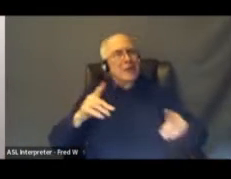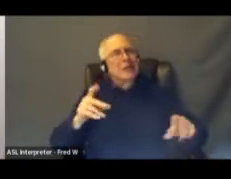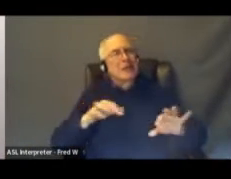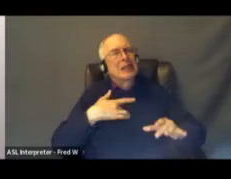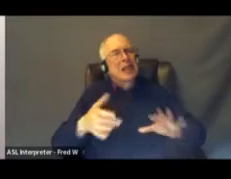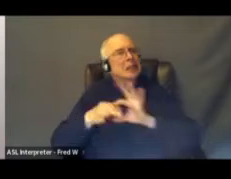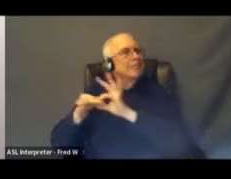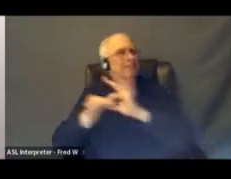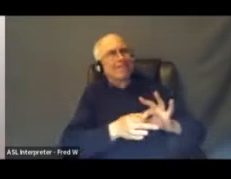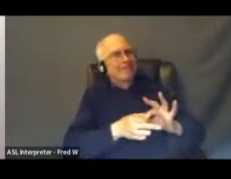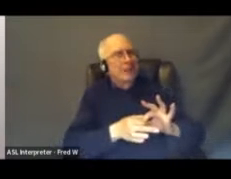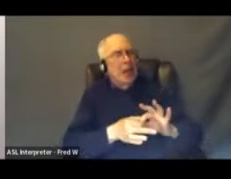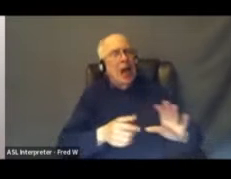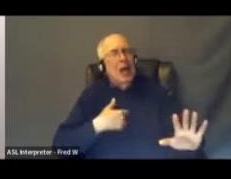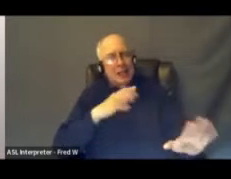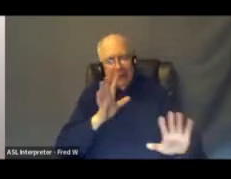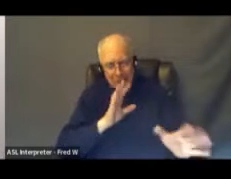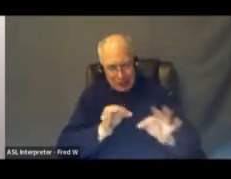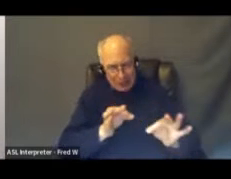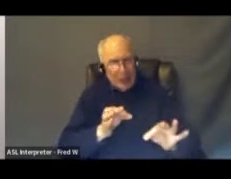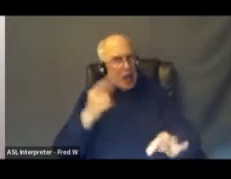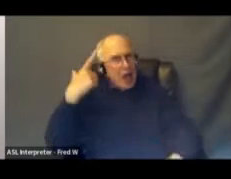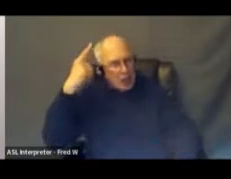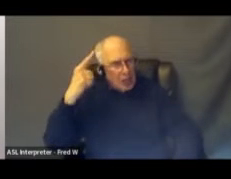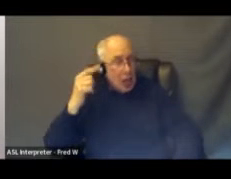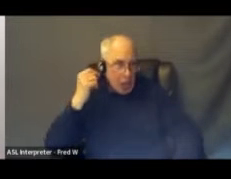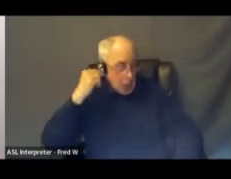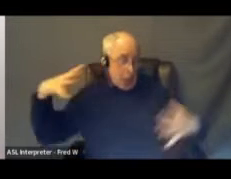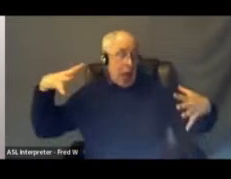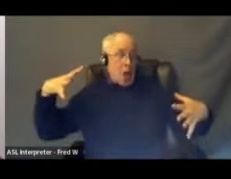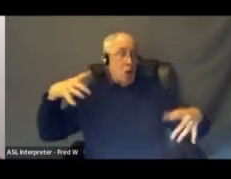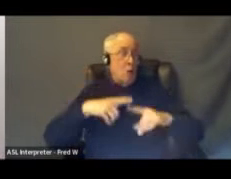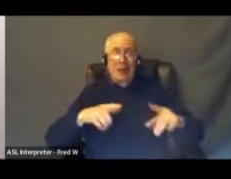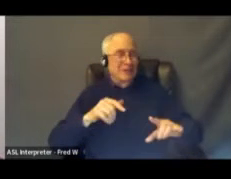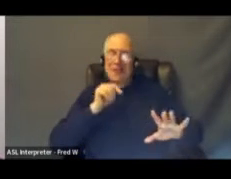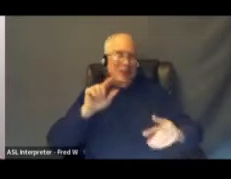like, yeah, guns are really loud. But that's not an injury itself. What I mean is, have you